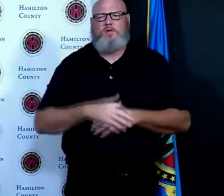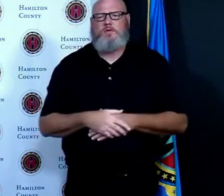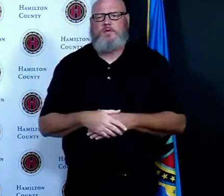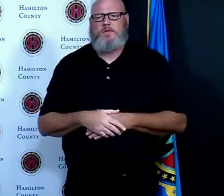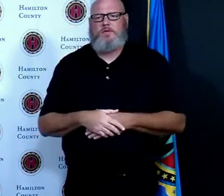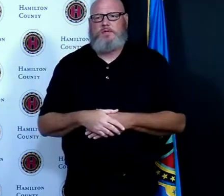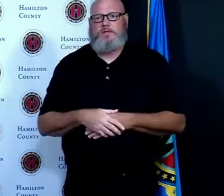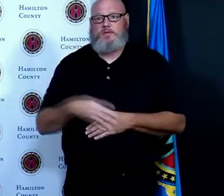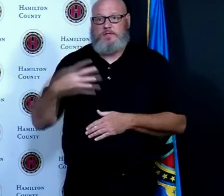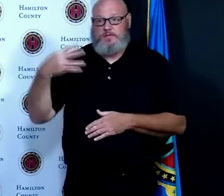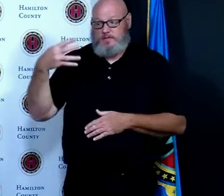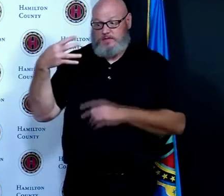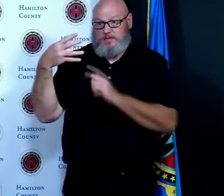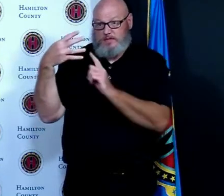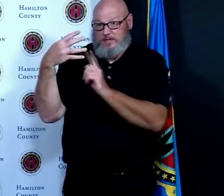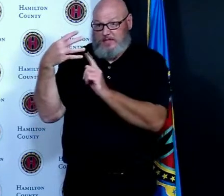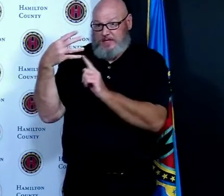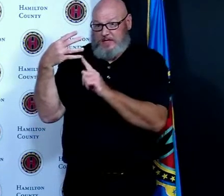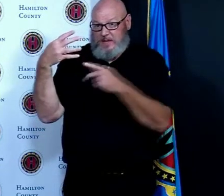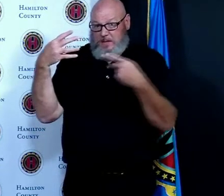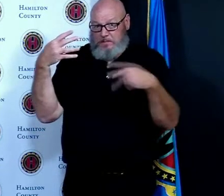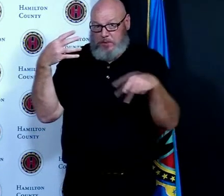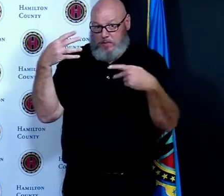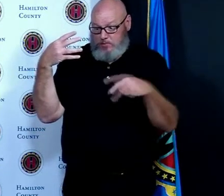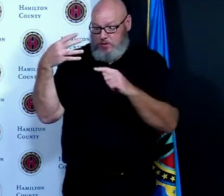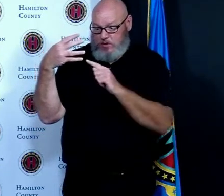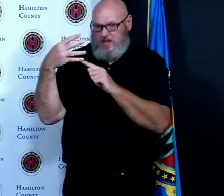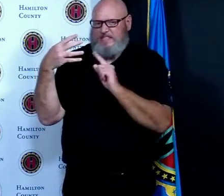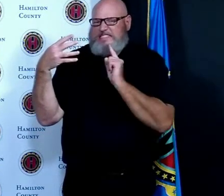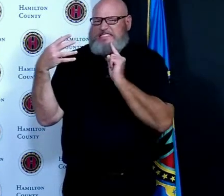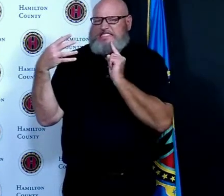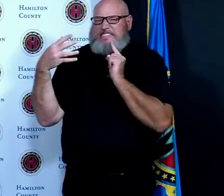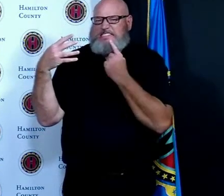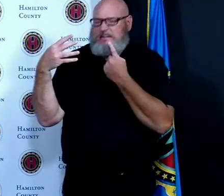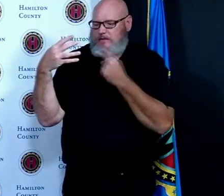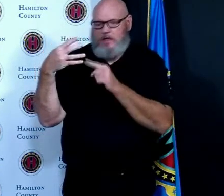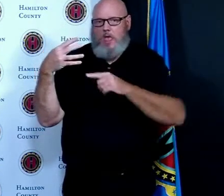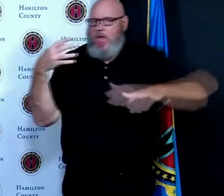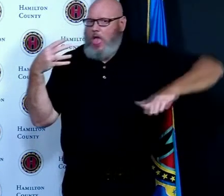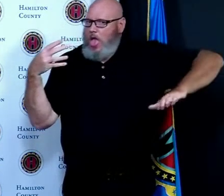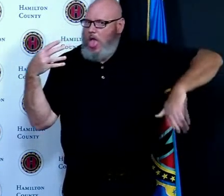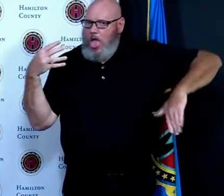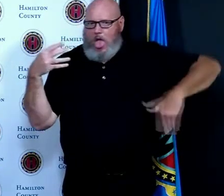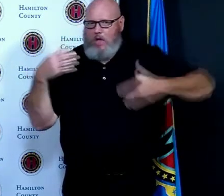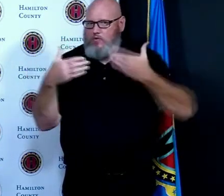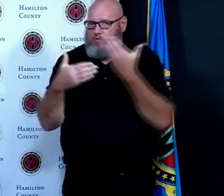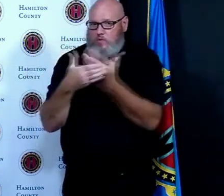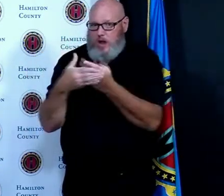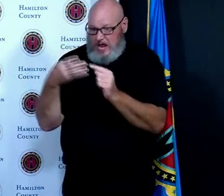purple is the most extreme red precedes purple on the Governor's map no county's been purple